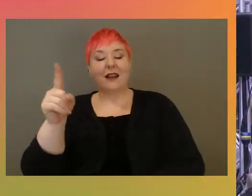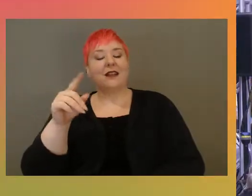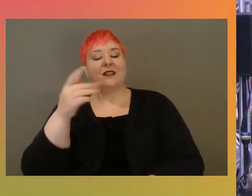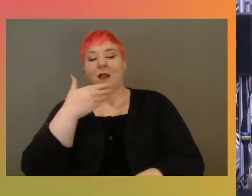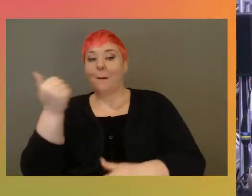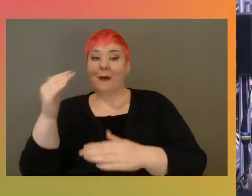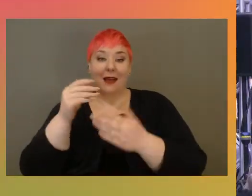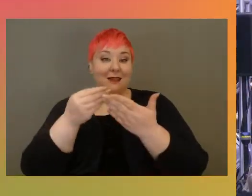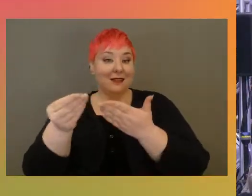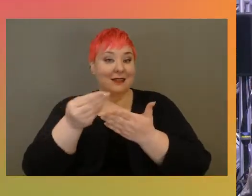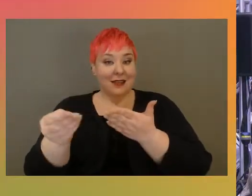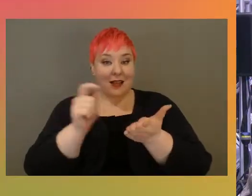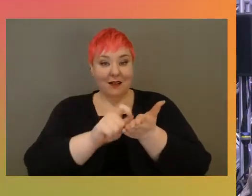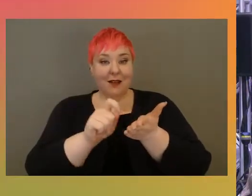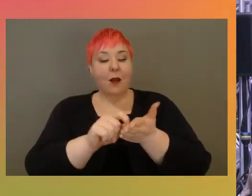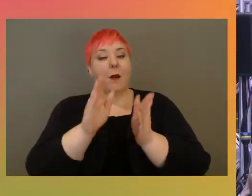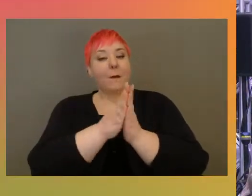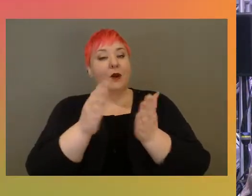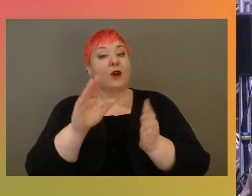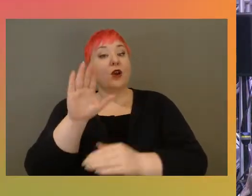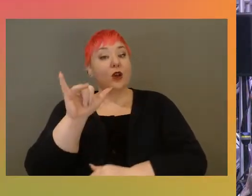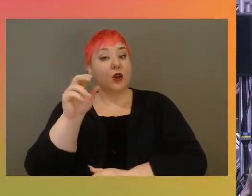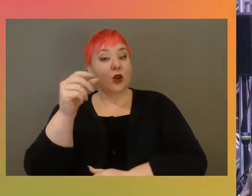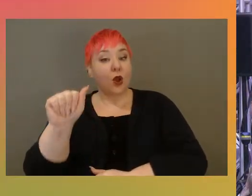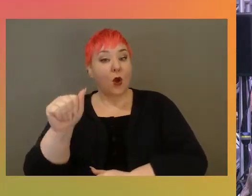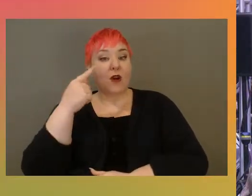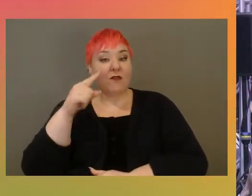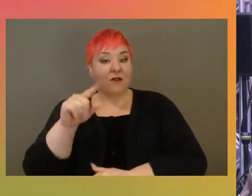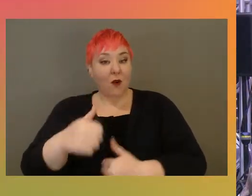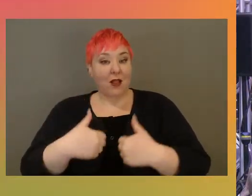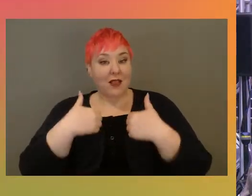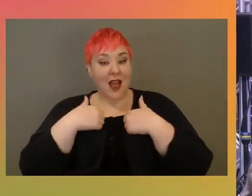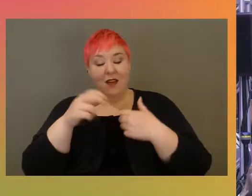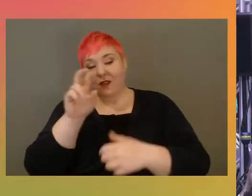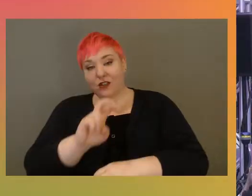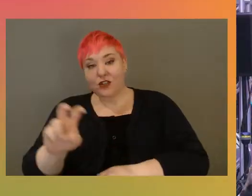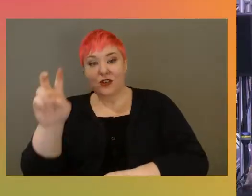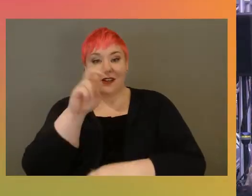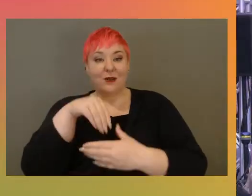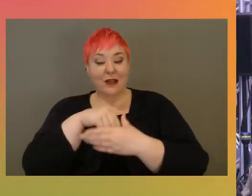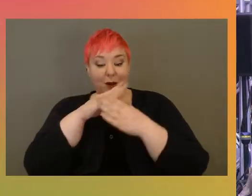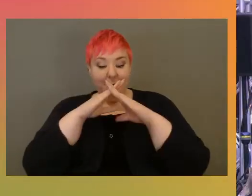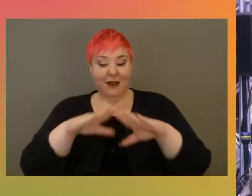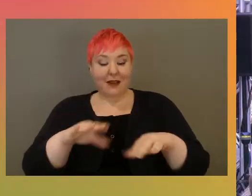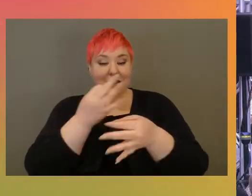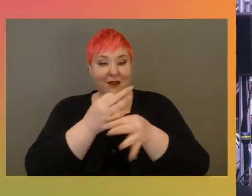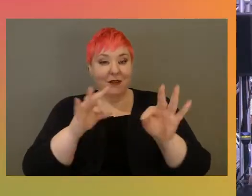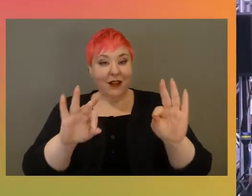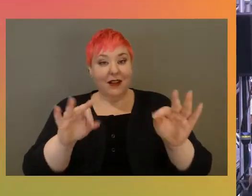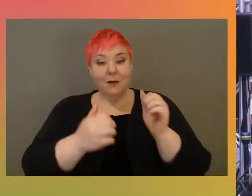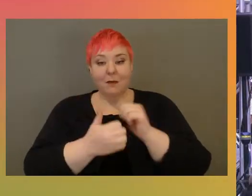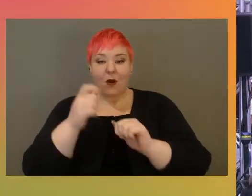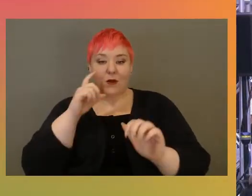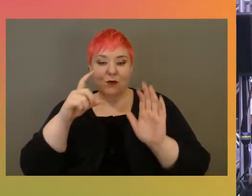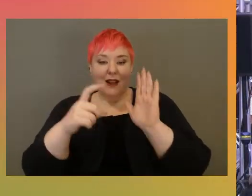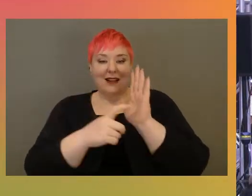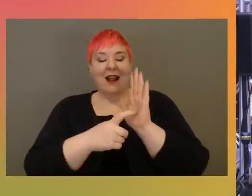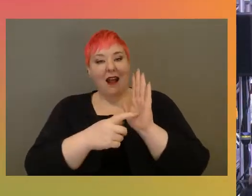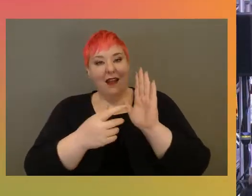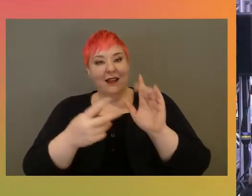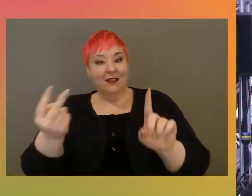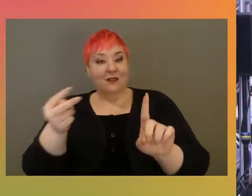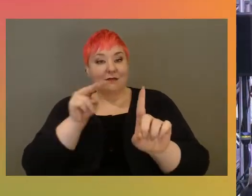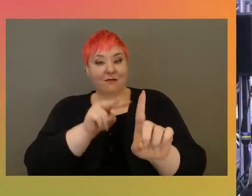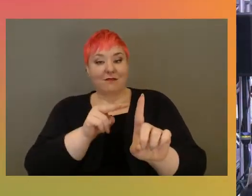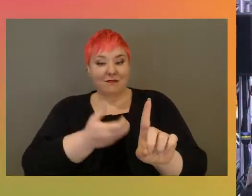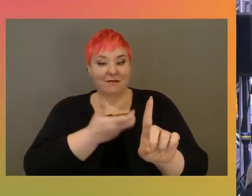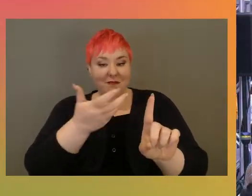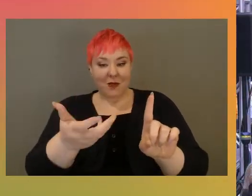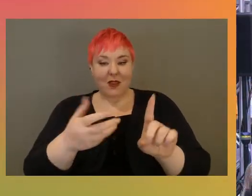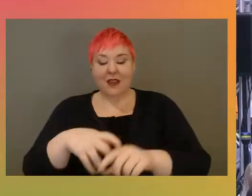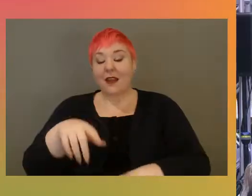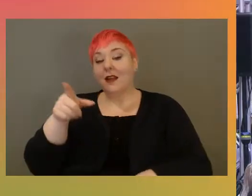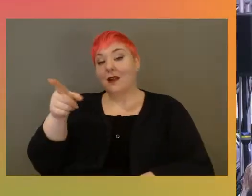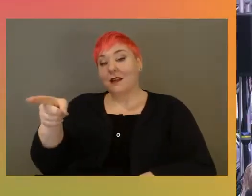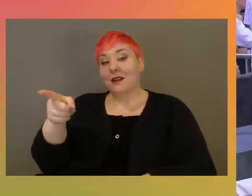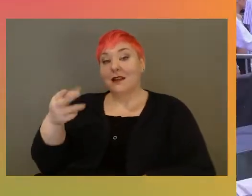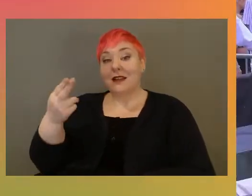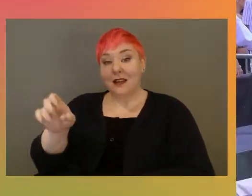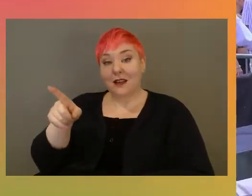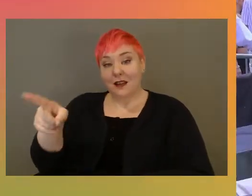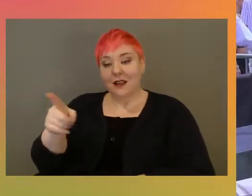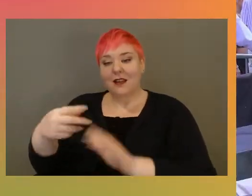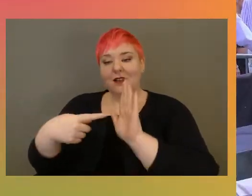SHE OPENED YOGA CHANTE IN 1999